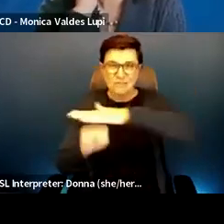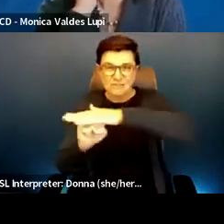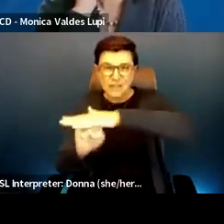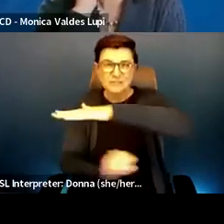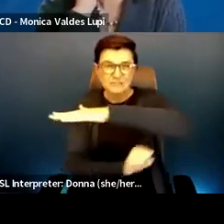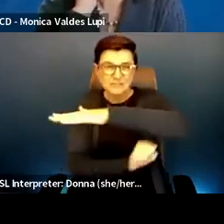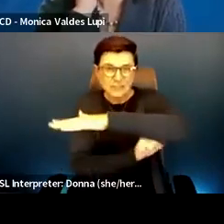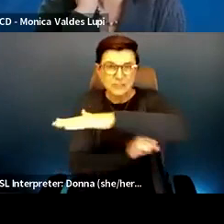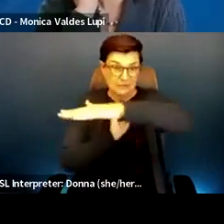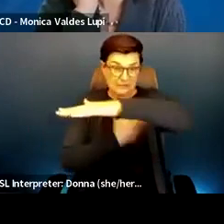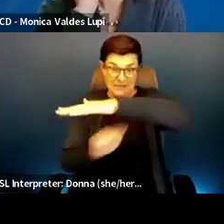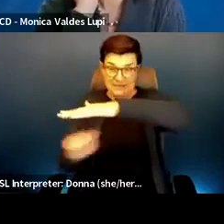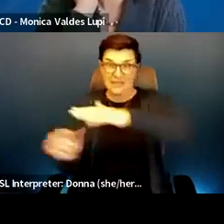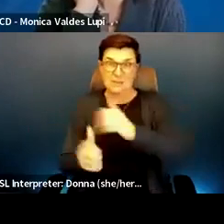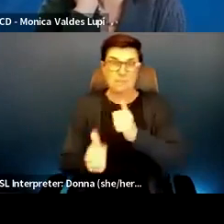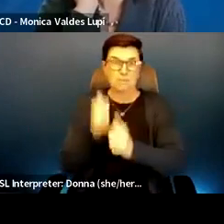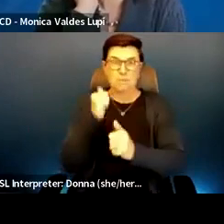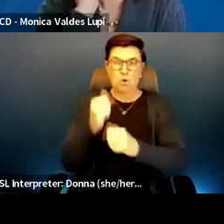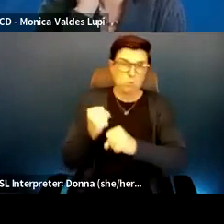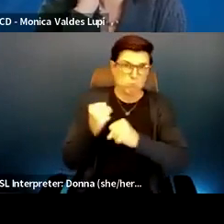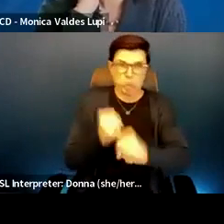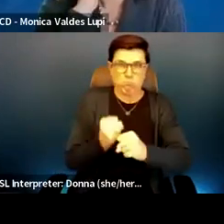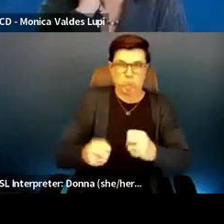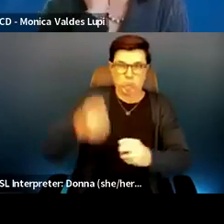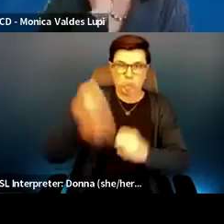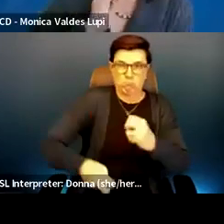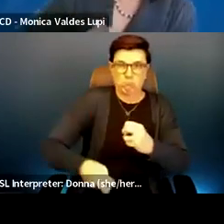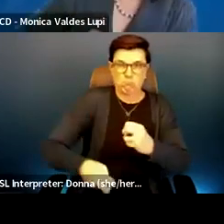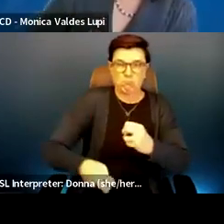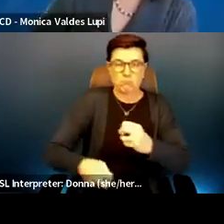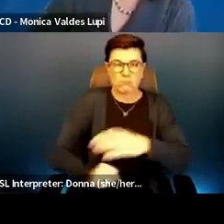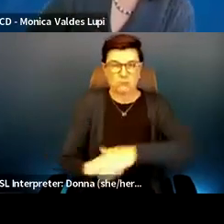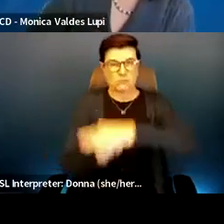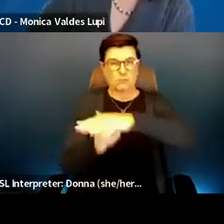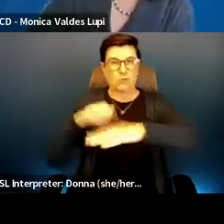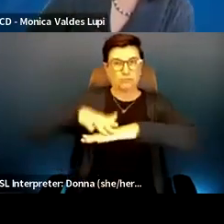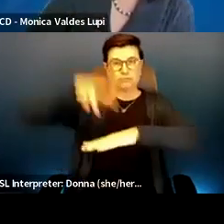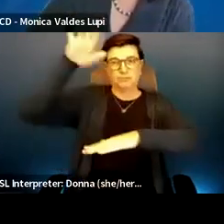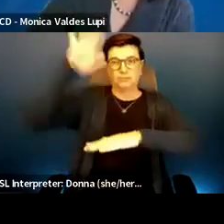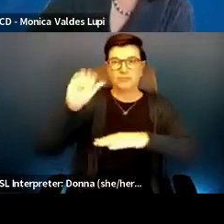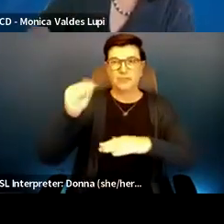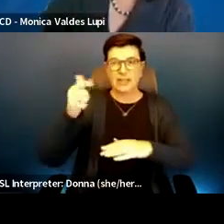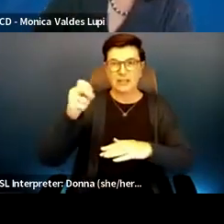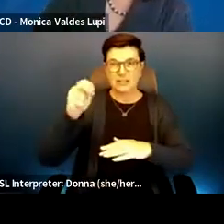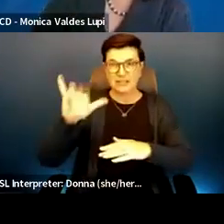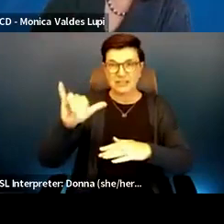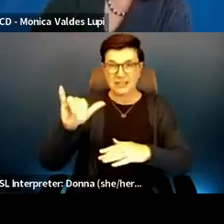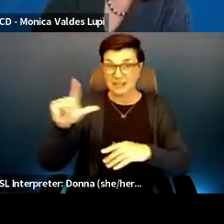across the agency. You know, a really important move for labs, which is, you know, great to see.